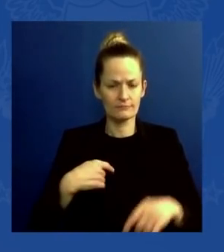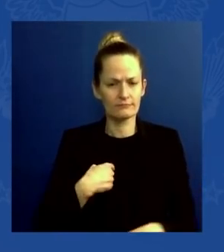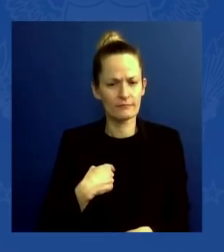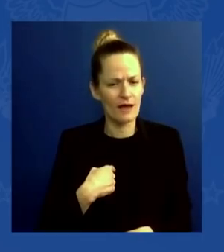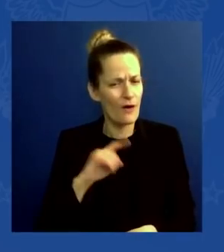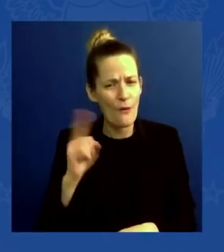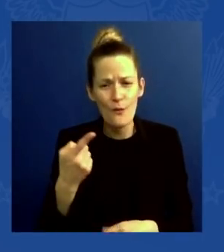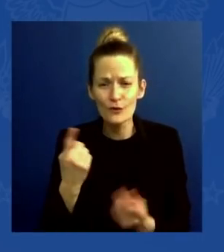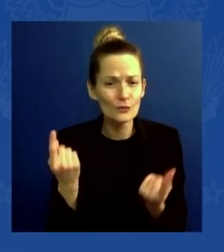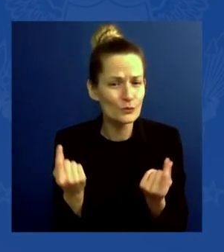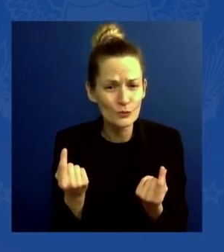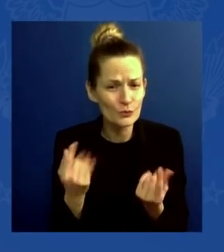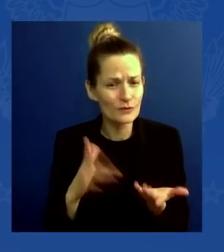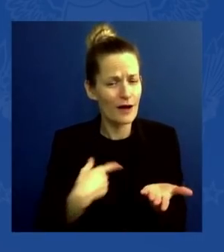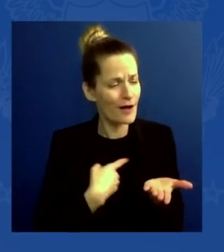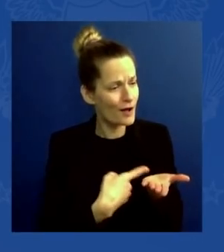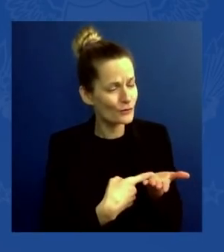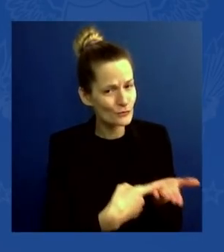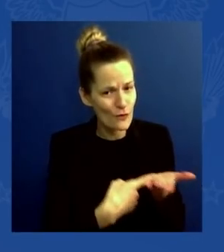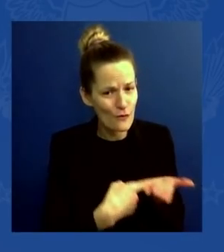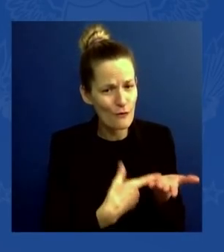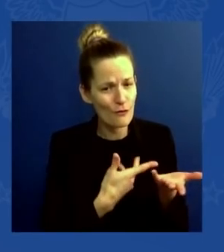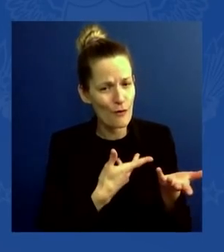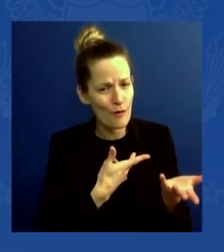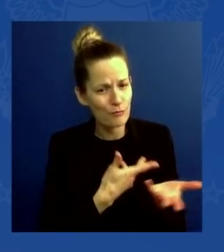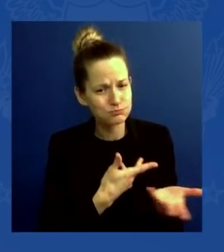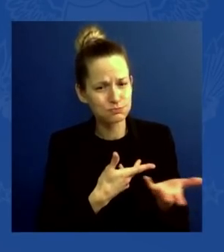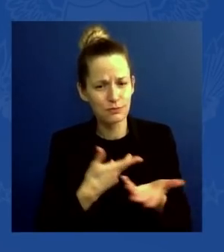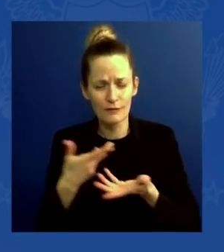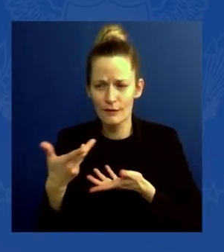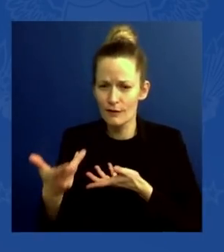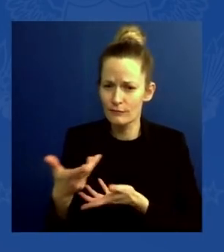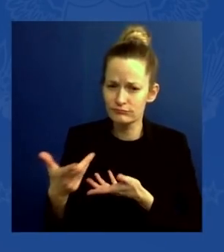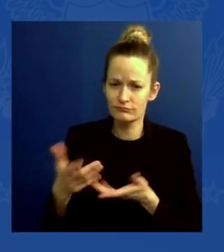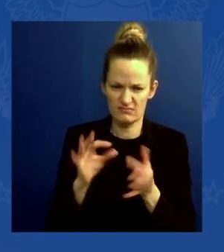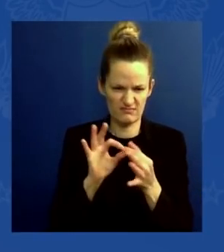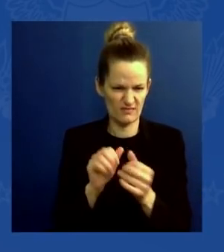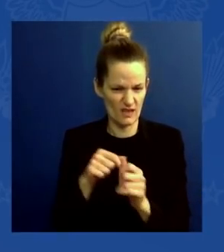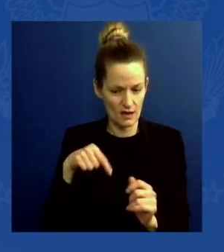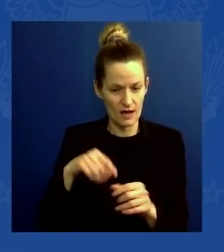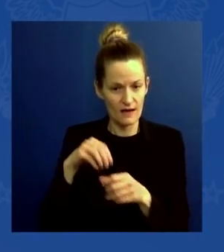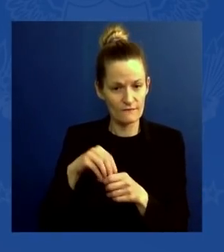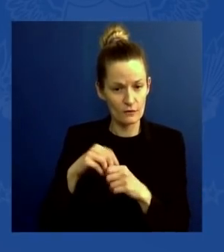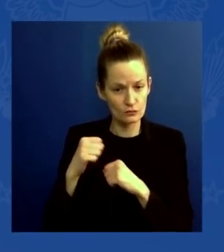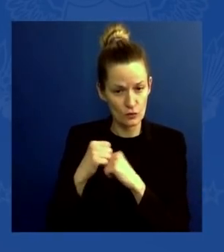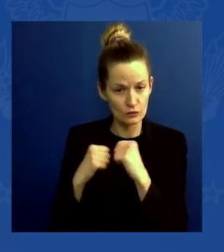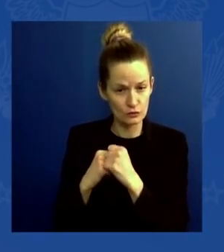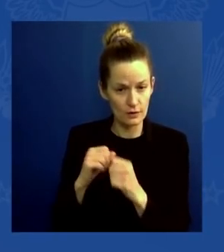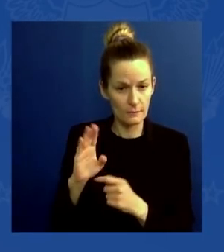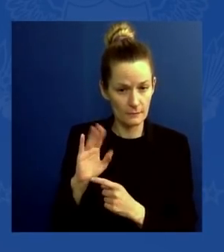it is a game changer in a half a dozen ways. The fact that it has too much of what you don't want or more than you --